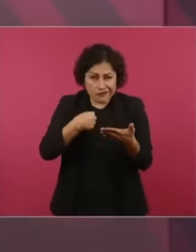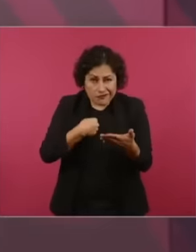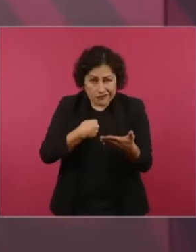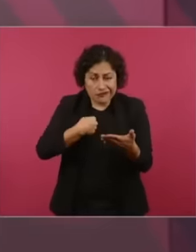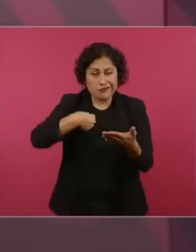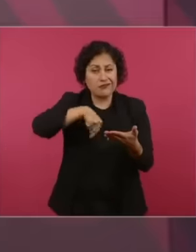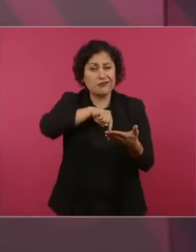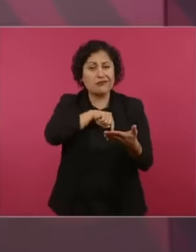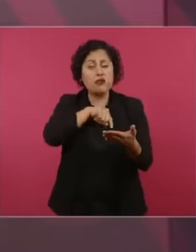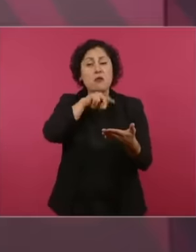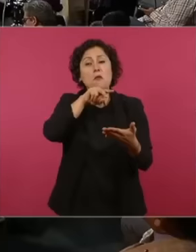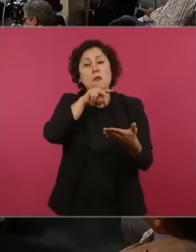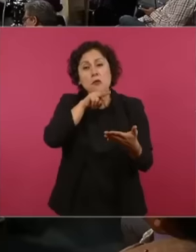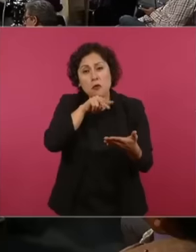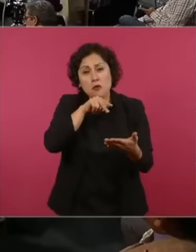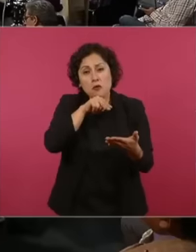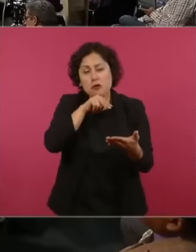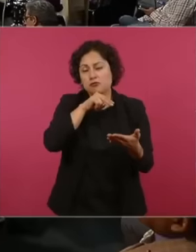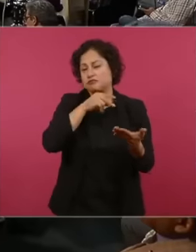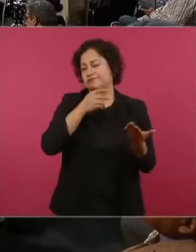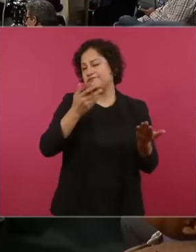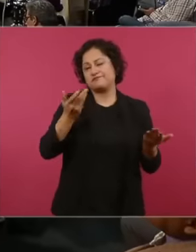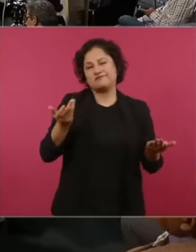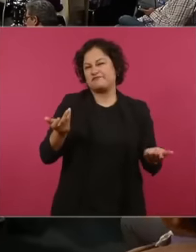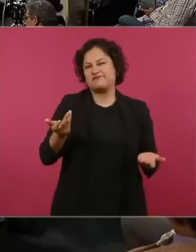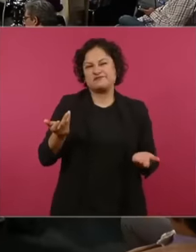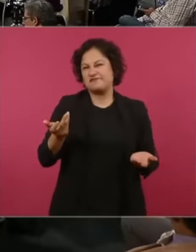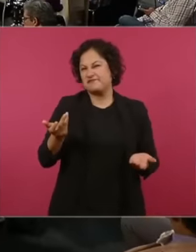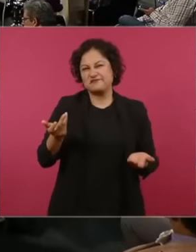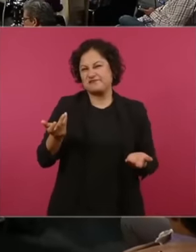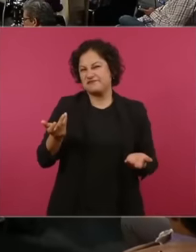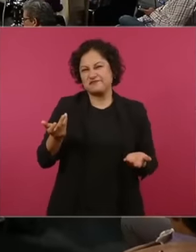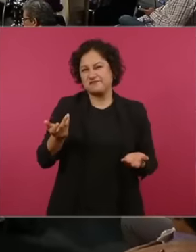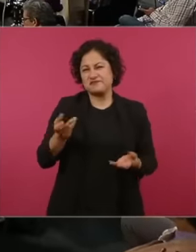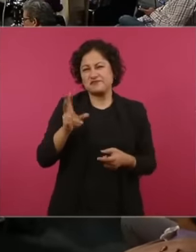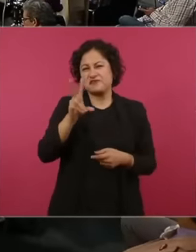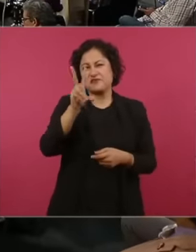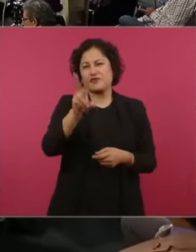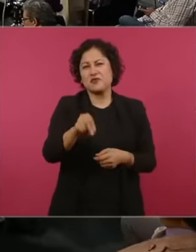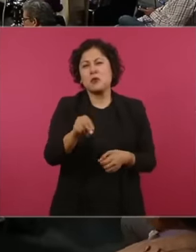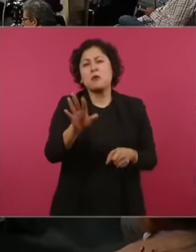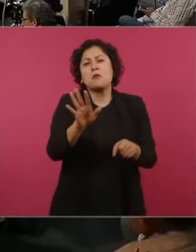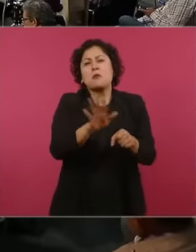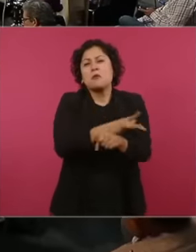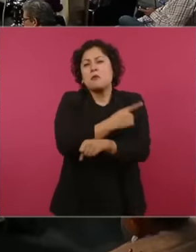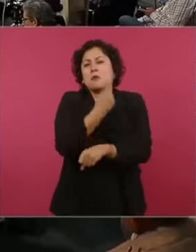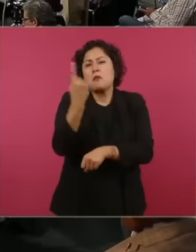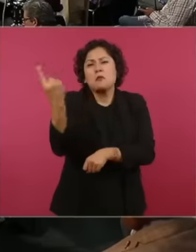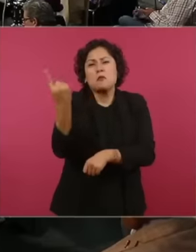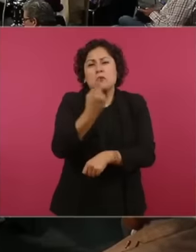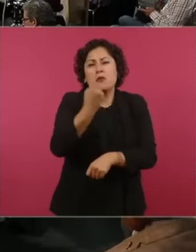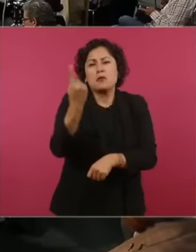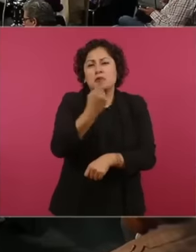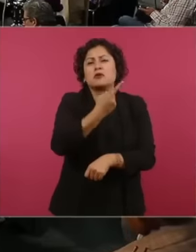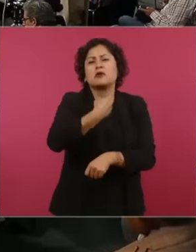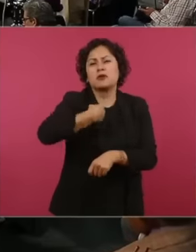relations with those who have a policy